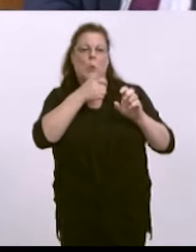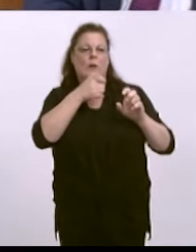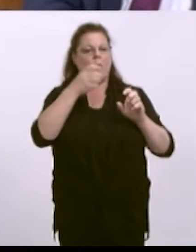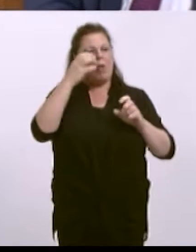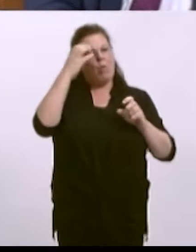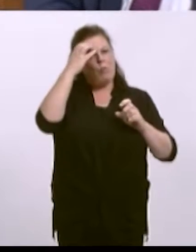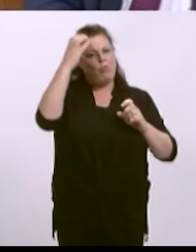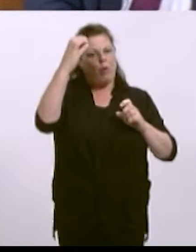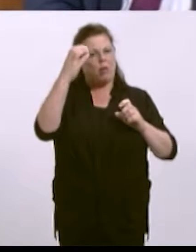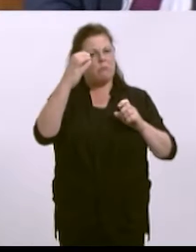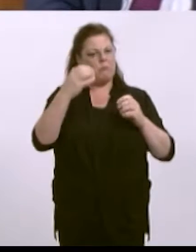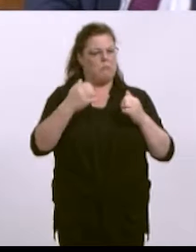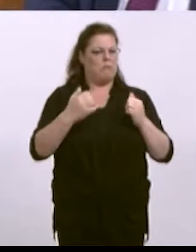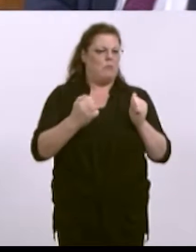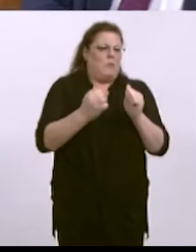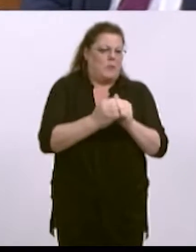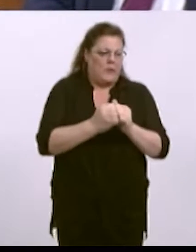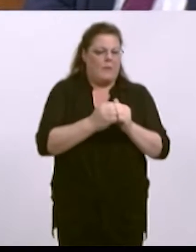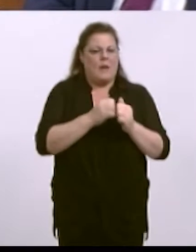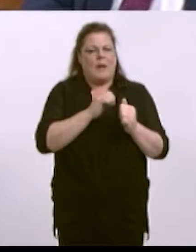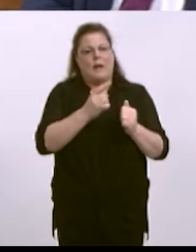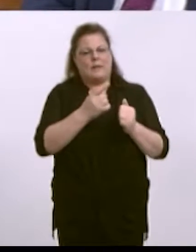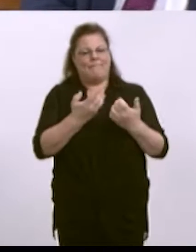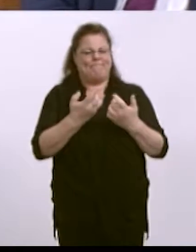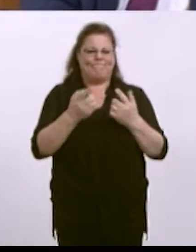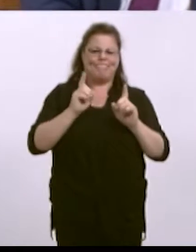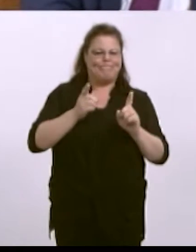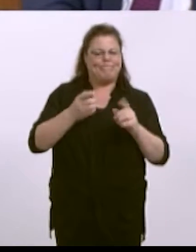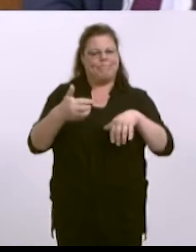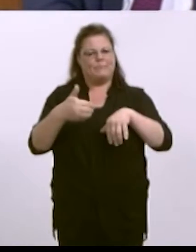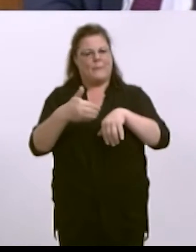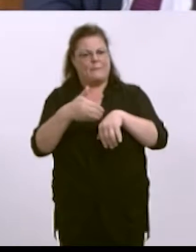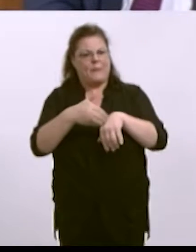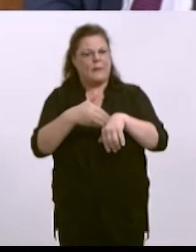and the effect that would have, potentially, on repealing statute law, which is not what